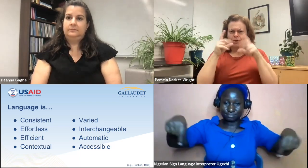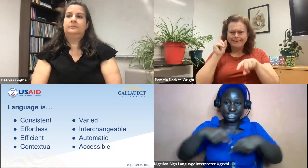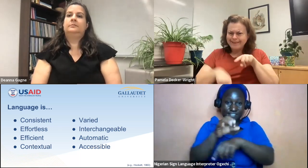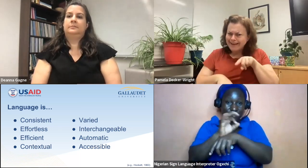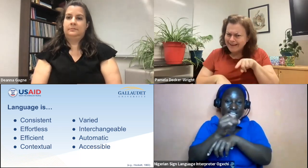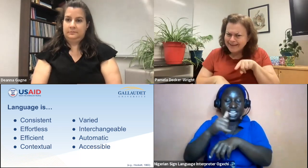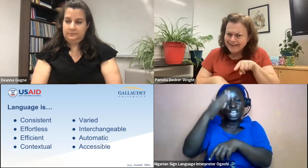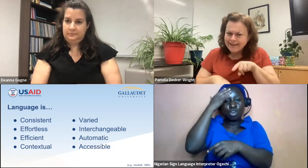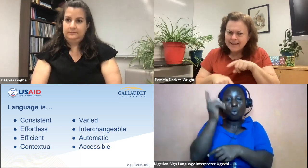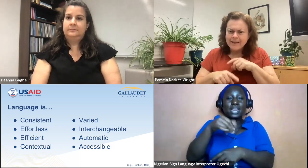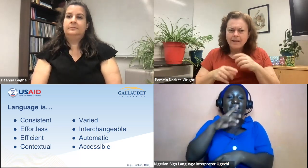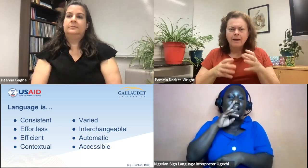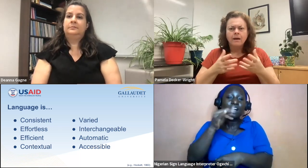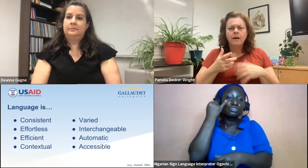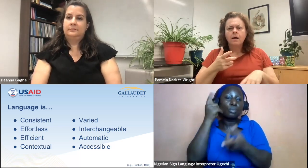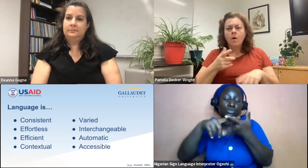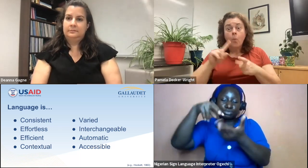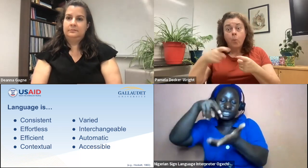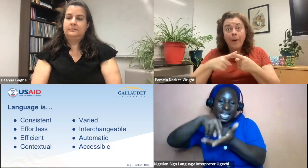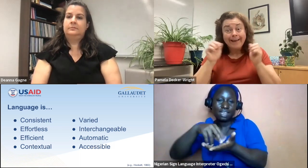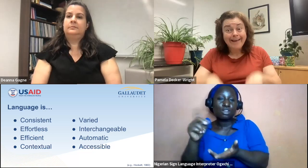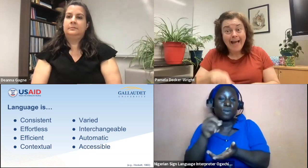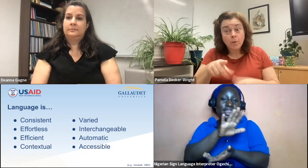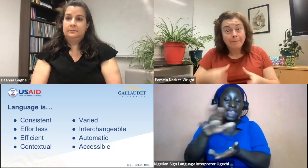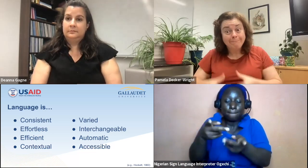They know that they can't pick up the ball with their hands.